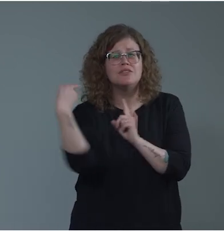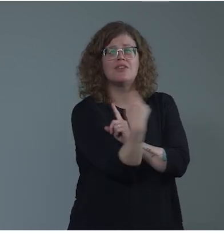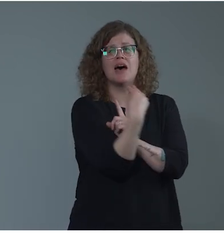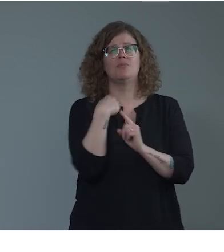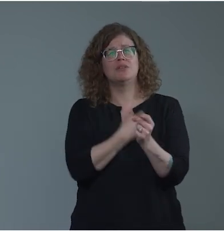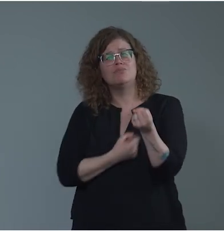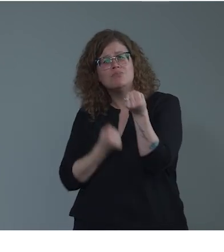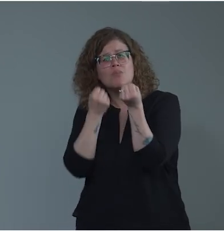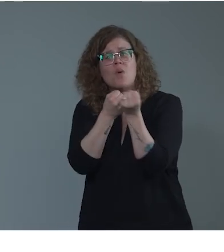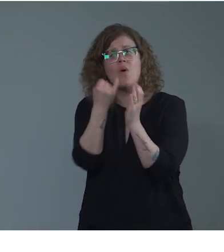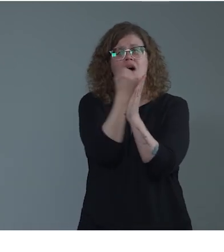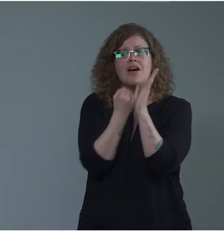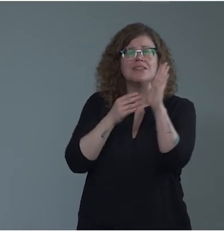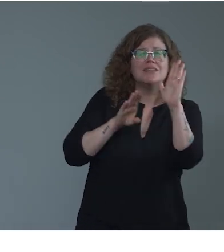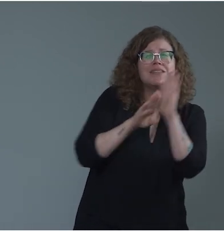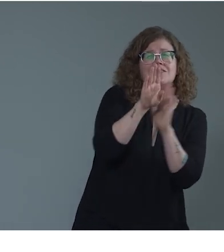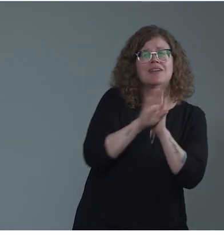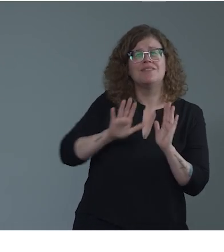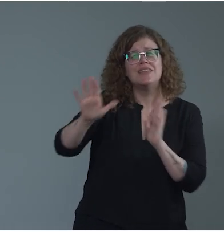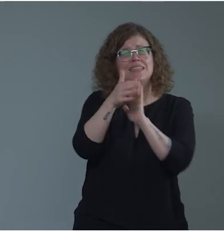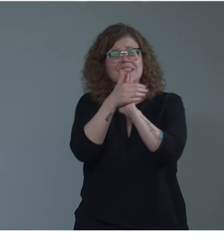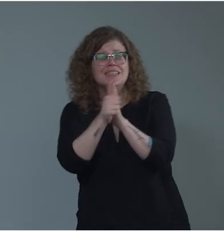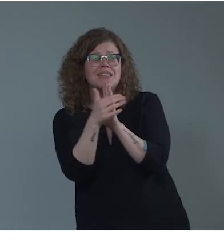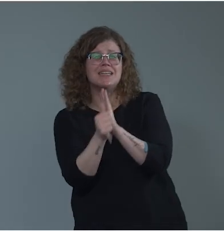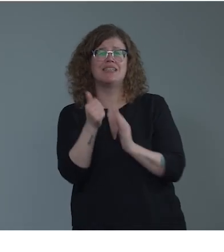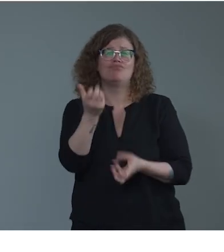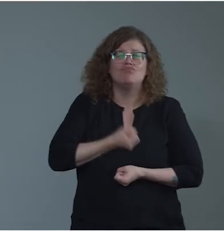supports and strengthens the arts to benefit all Calgarians.